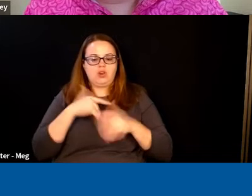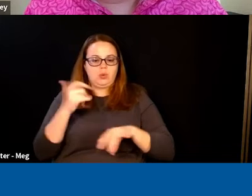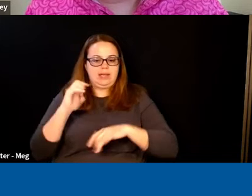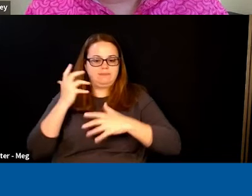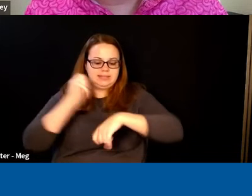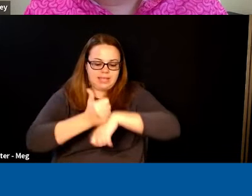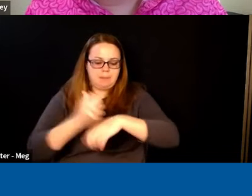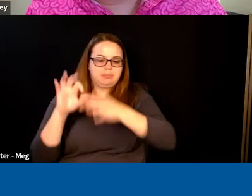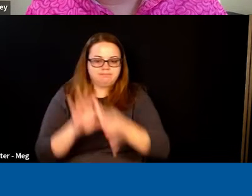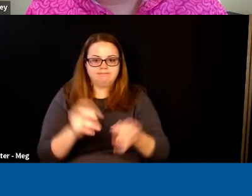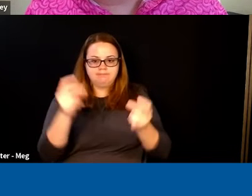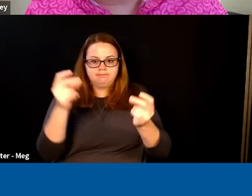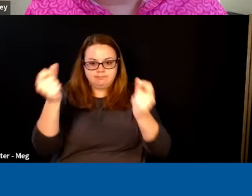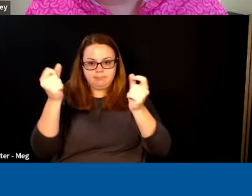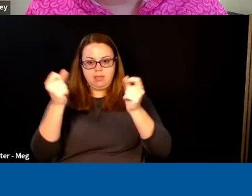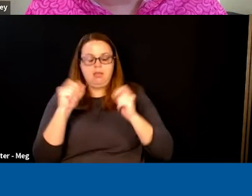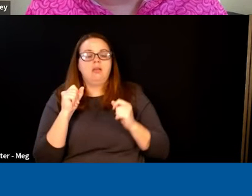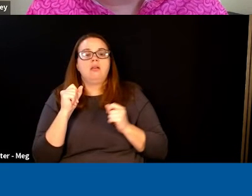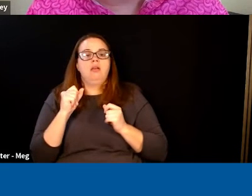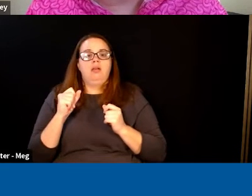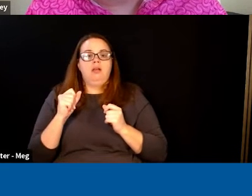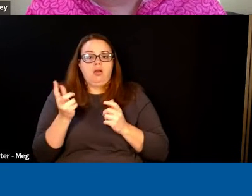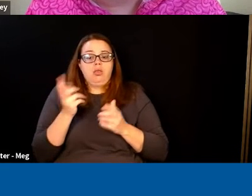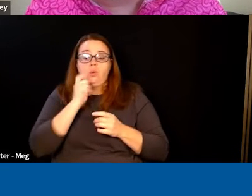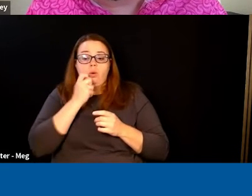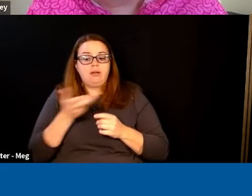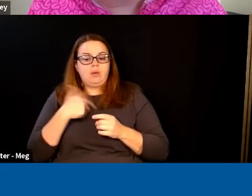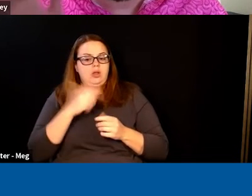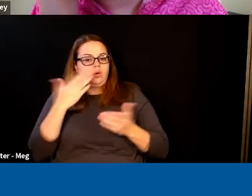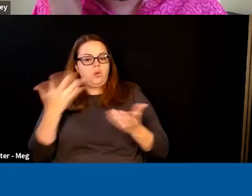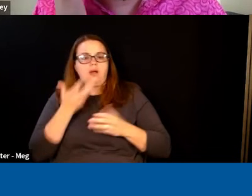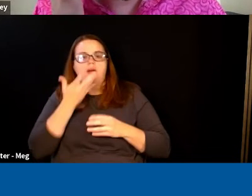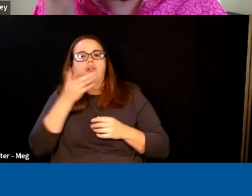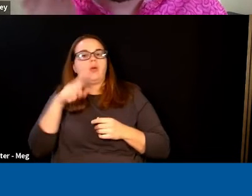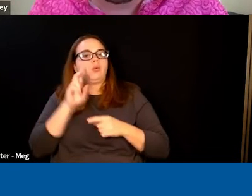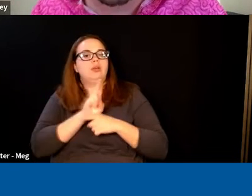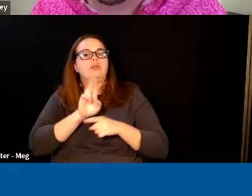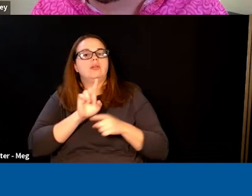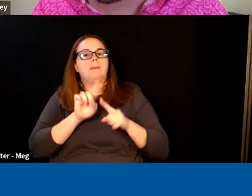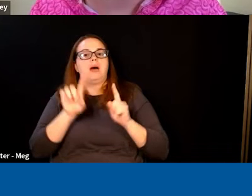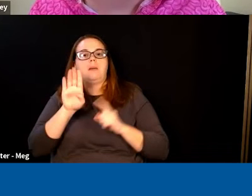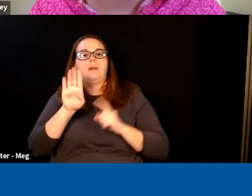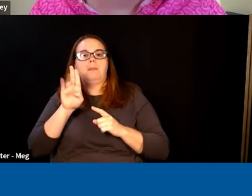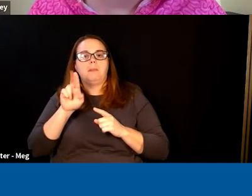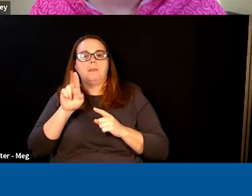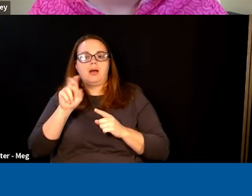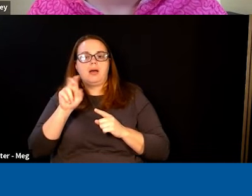and the cool part here is, you know, we don't know what color somebody will be using, but ButtonFace communicates, I'm a thing that's clickable.